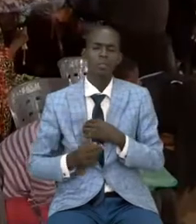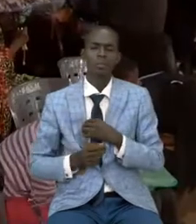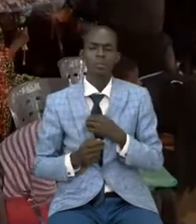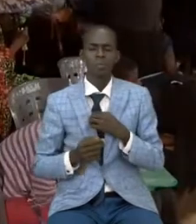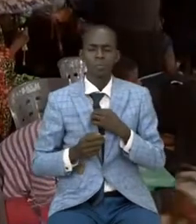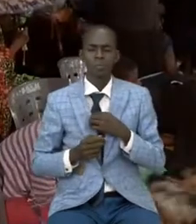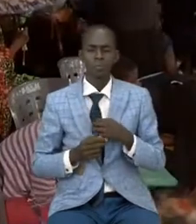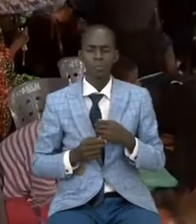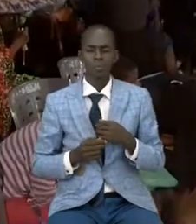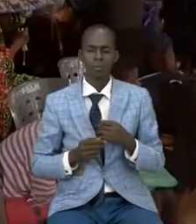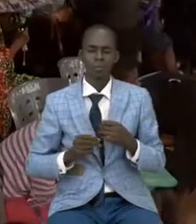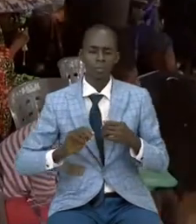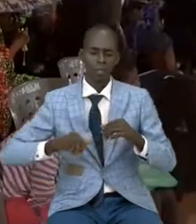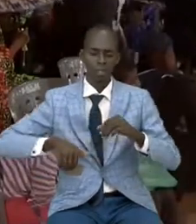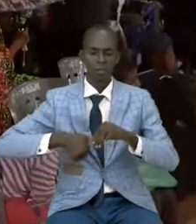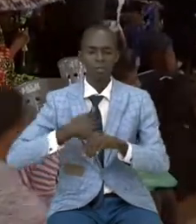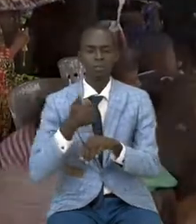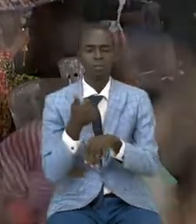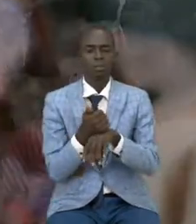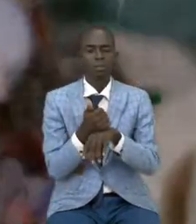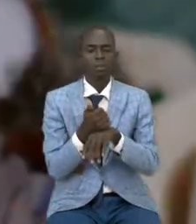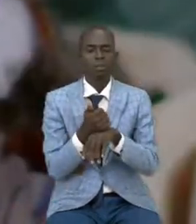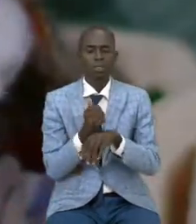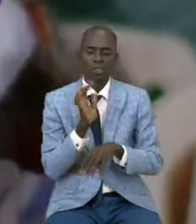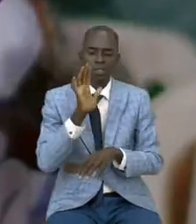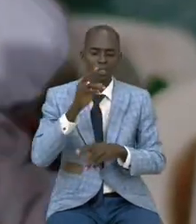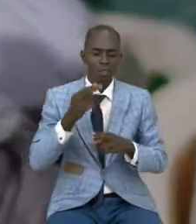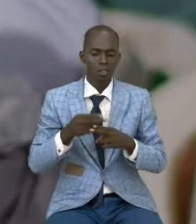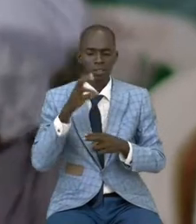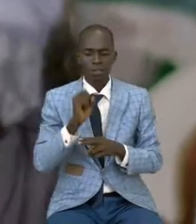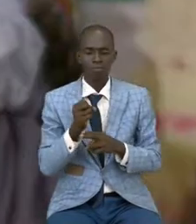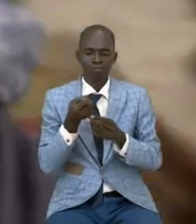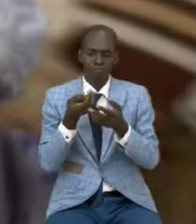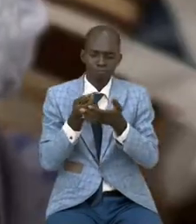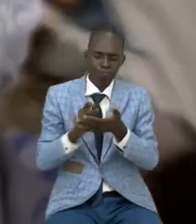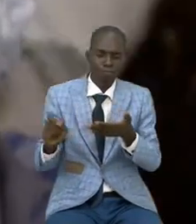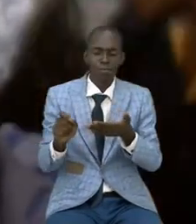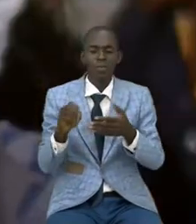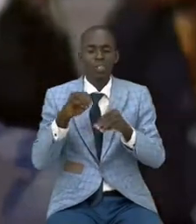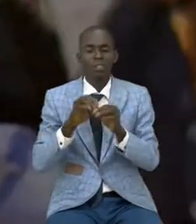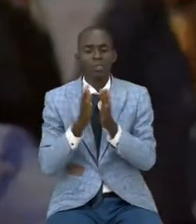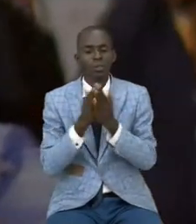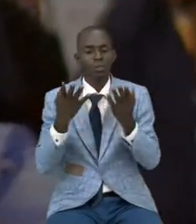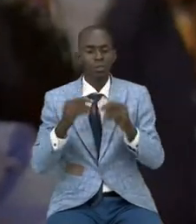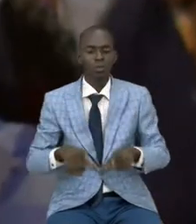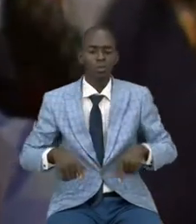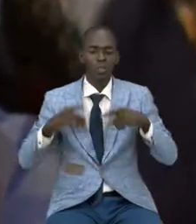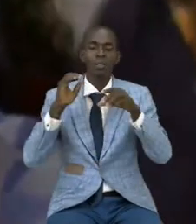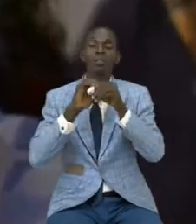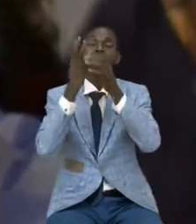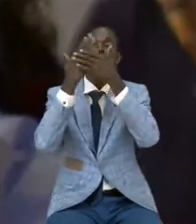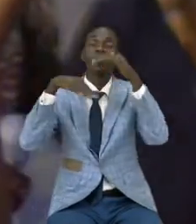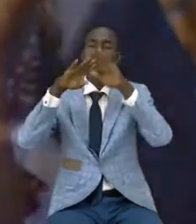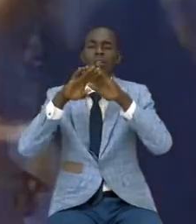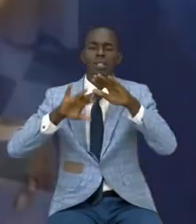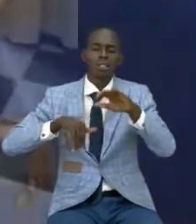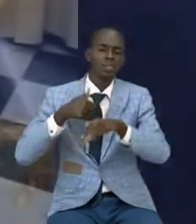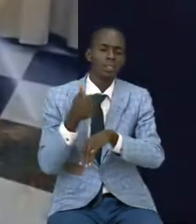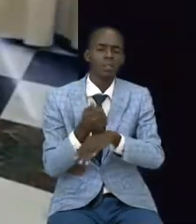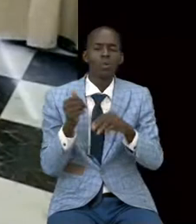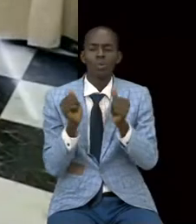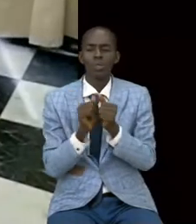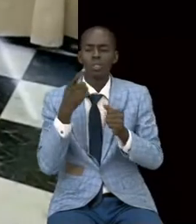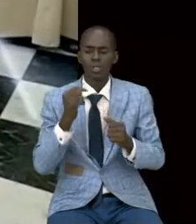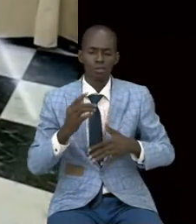confirm their names written in the book of life in heaven confirmed of the joy of salvation